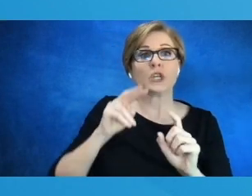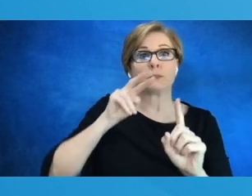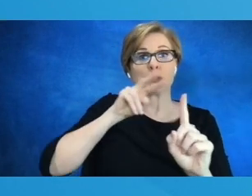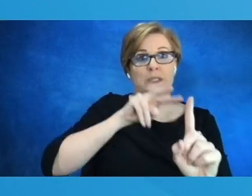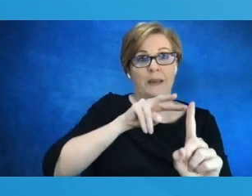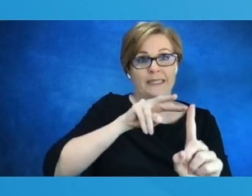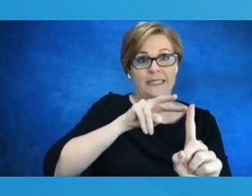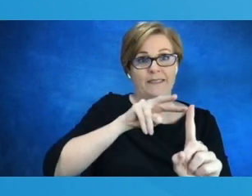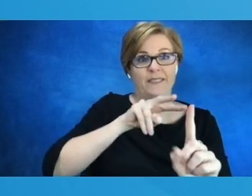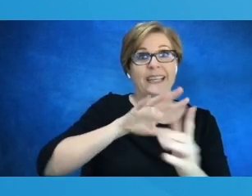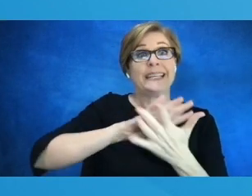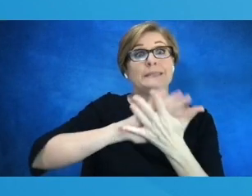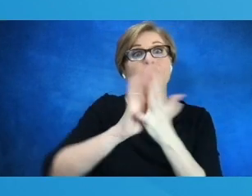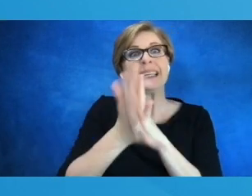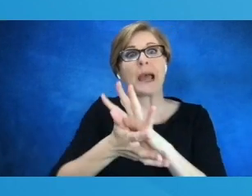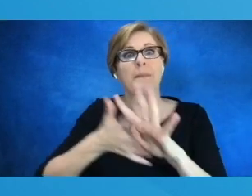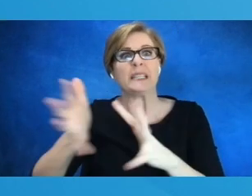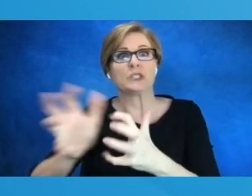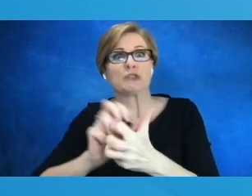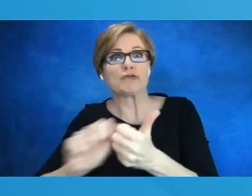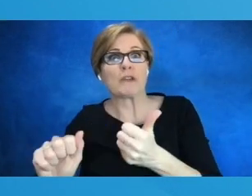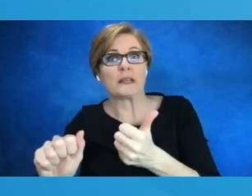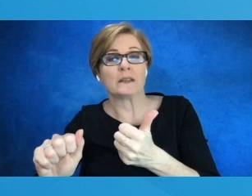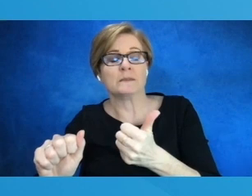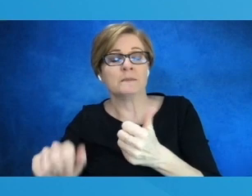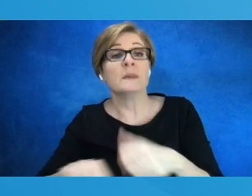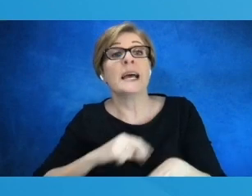myth being debated and revised.